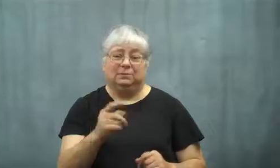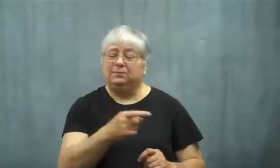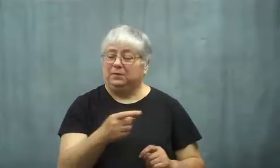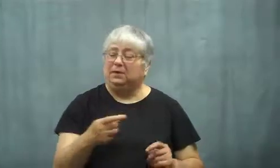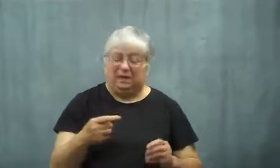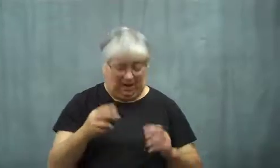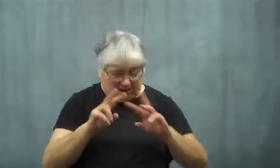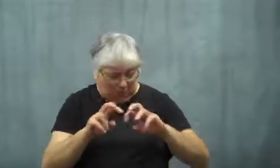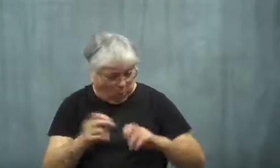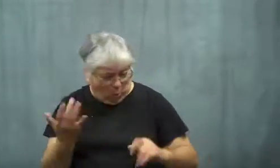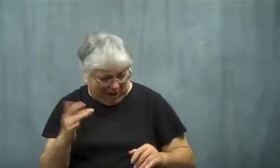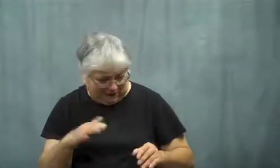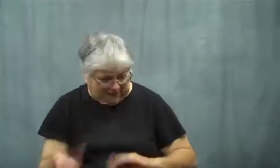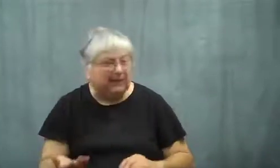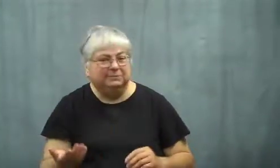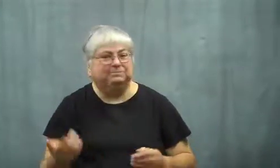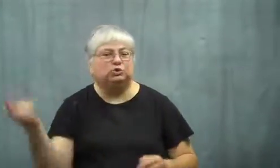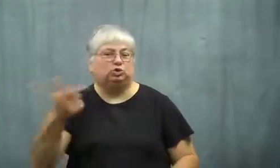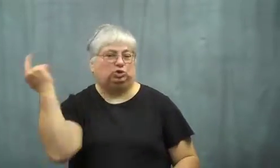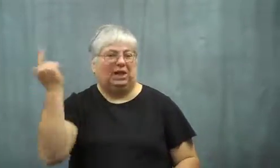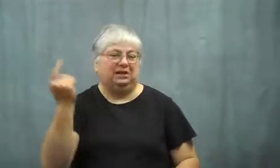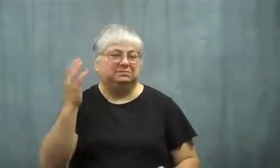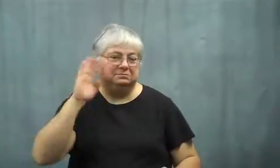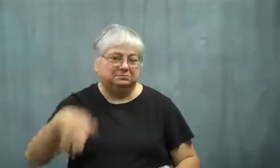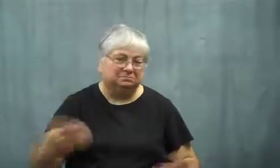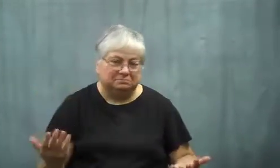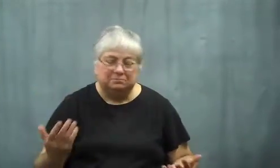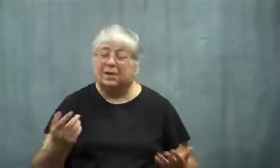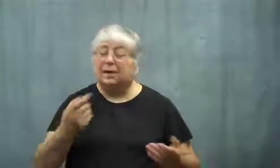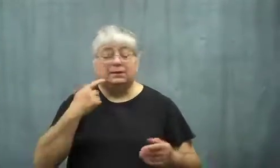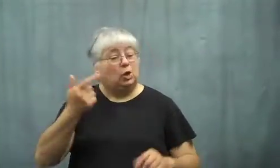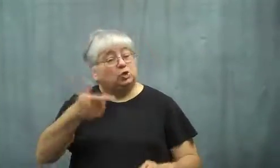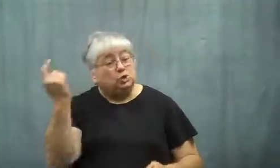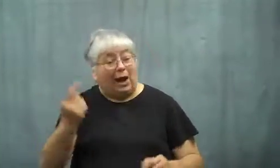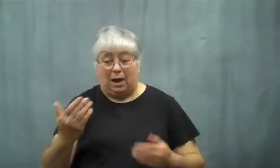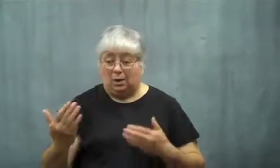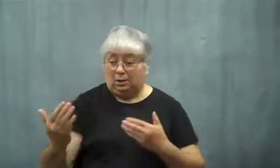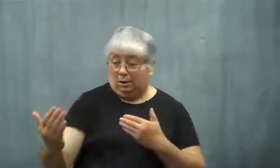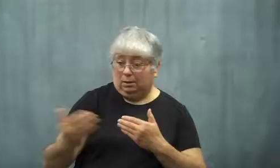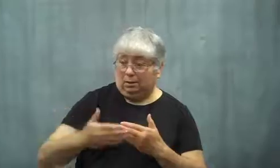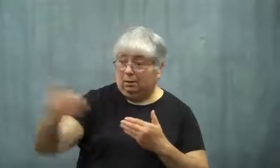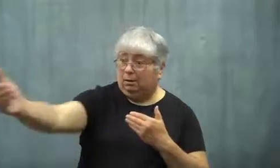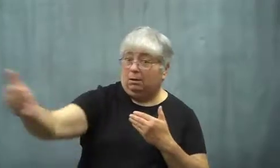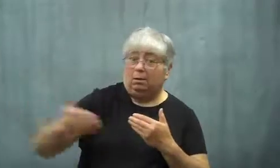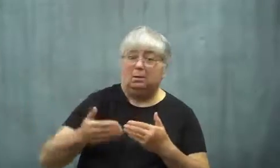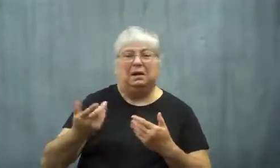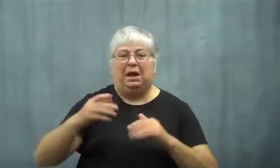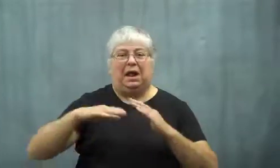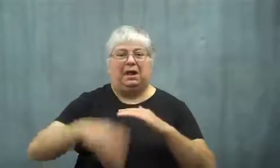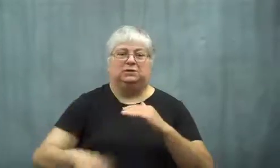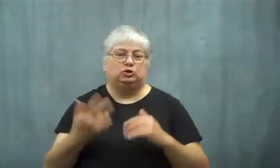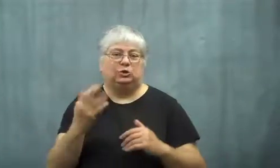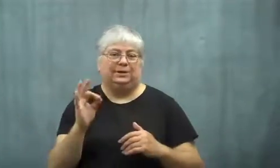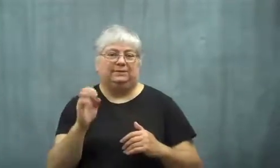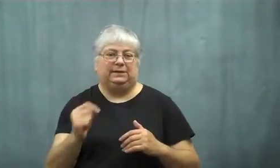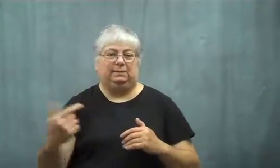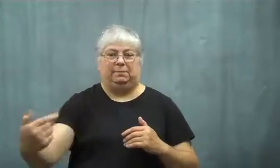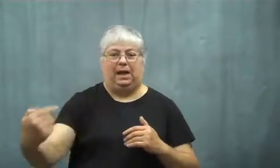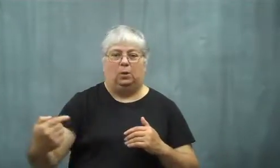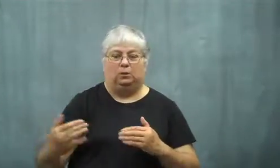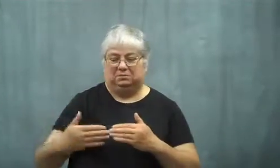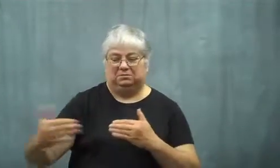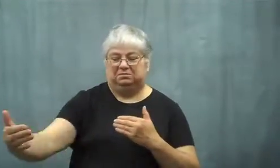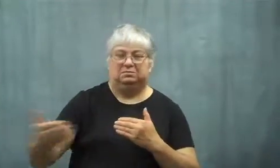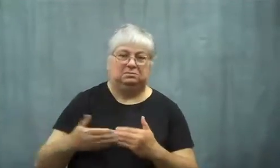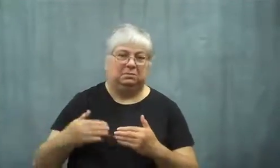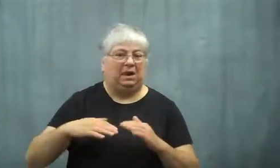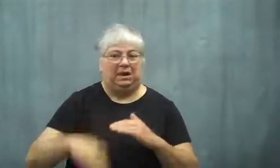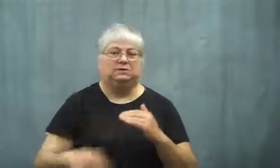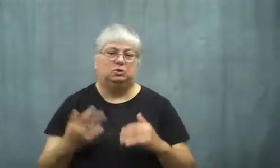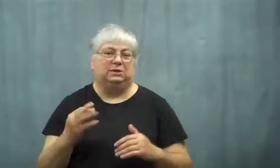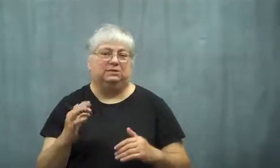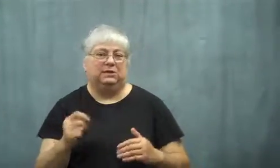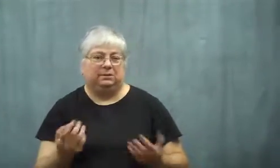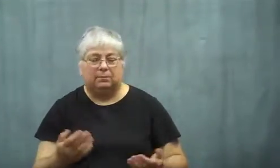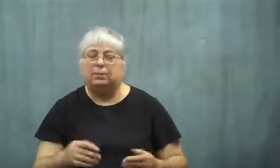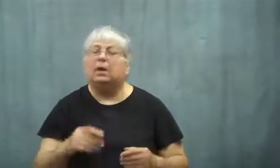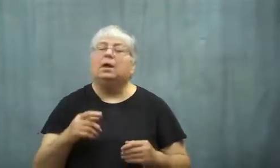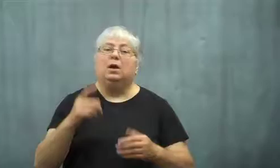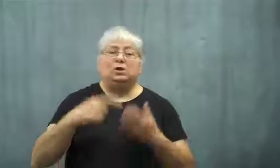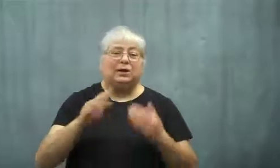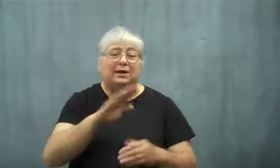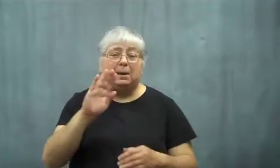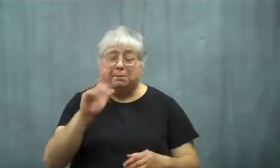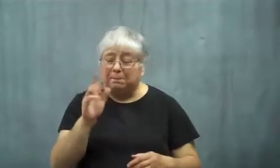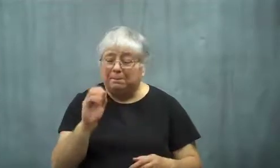The cause of death was a gunshot from less than three feet away.